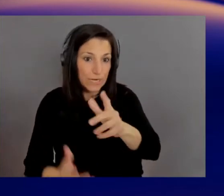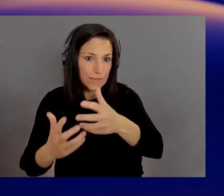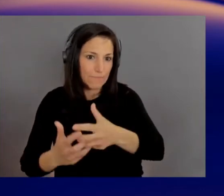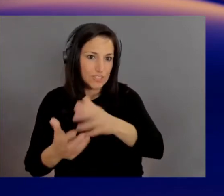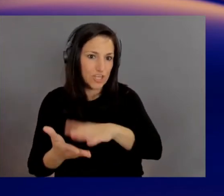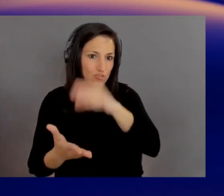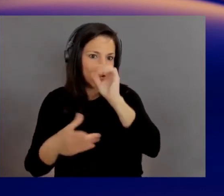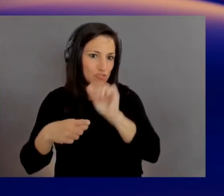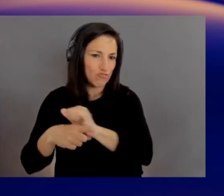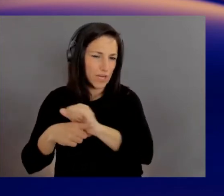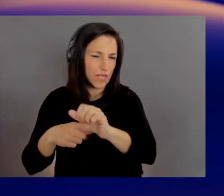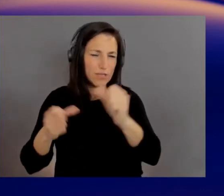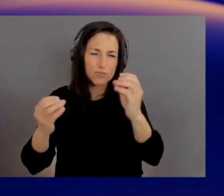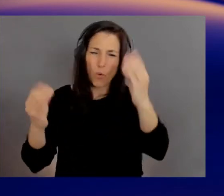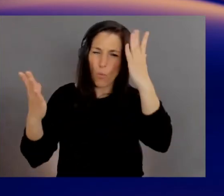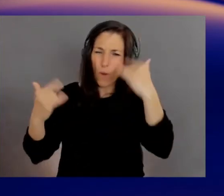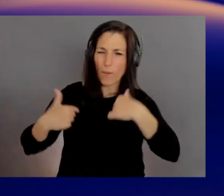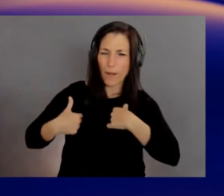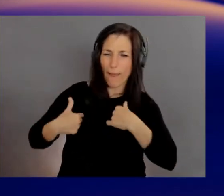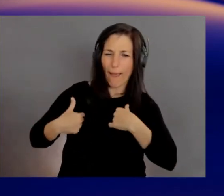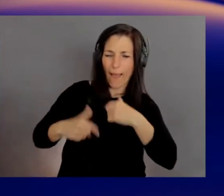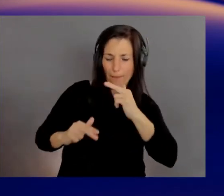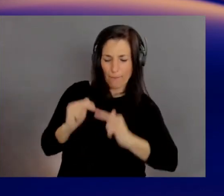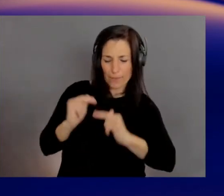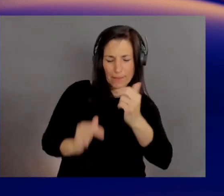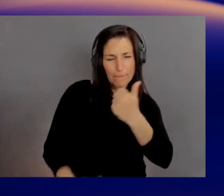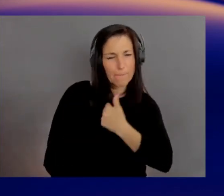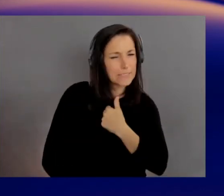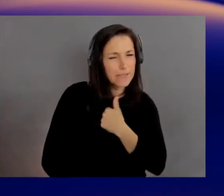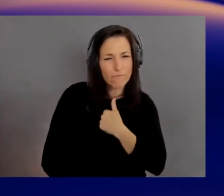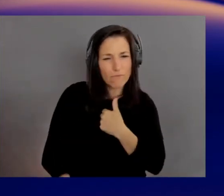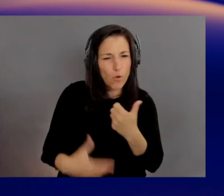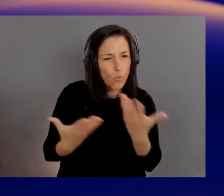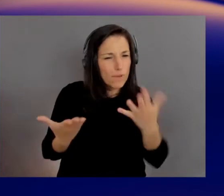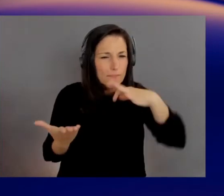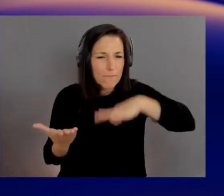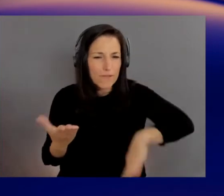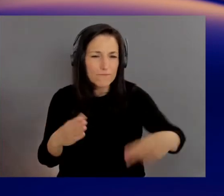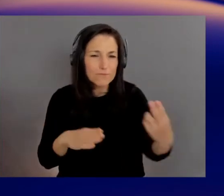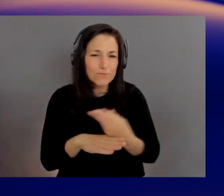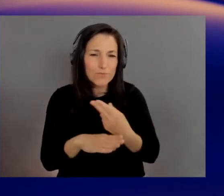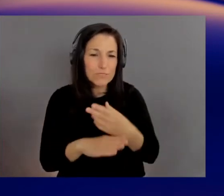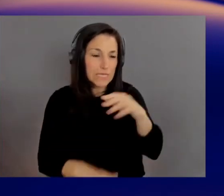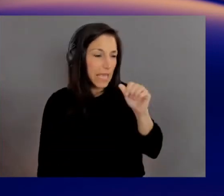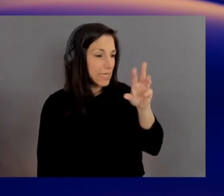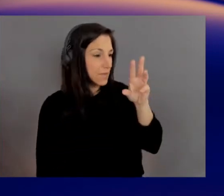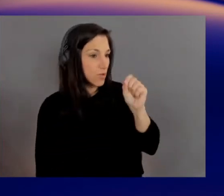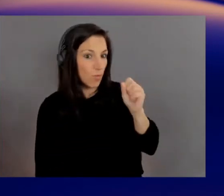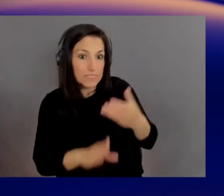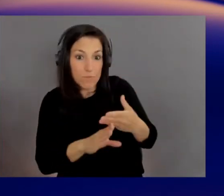Like, what are some of the benefits of using AWS's prebuilt version versus something like Kubeflow?